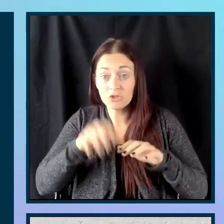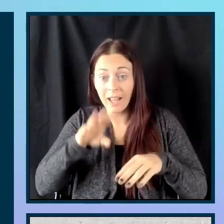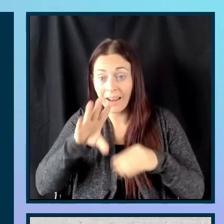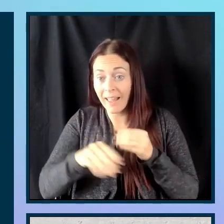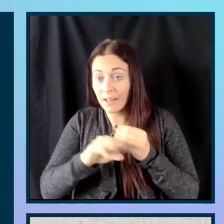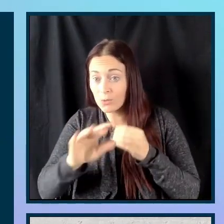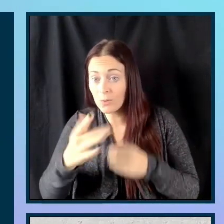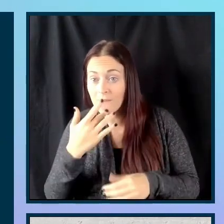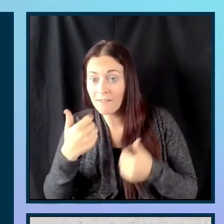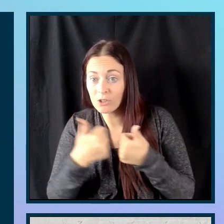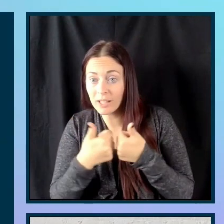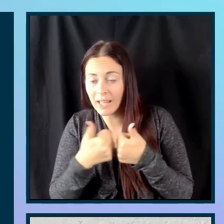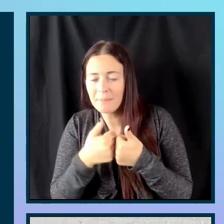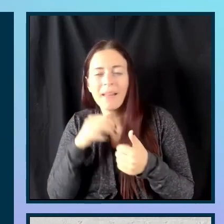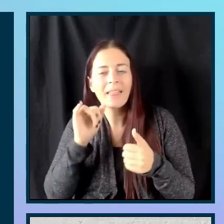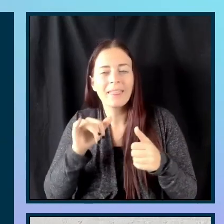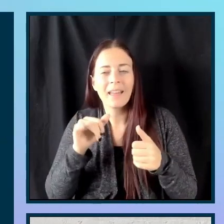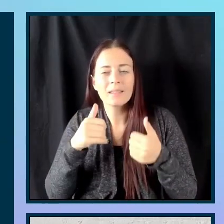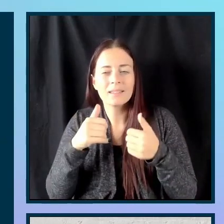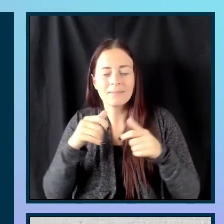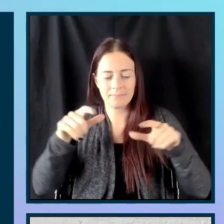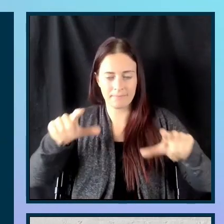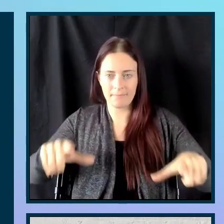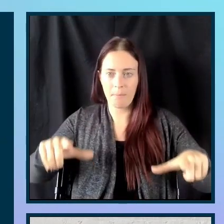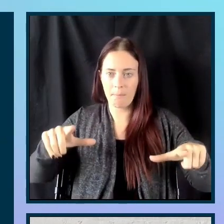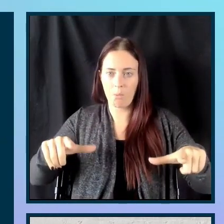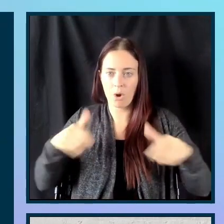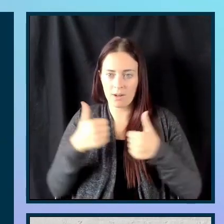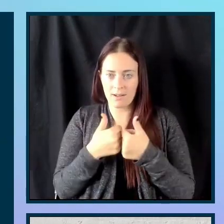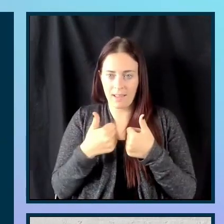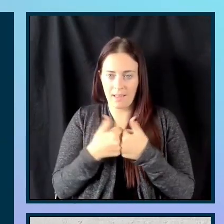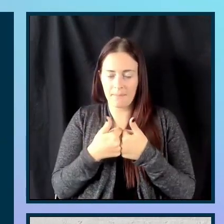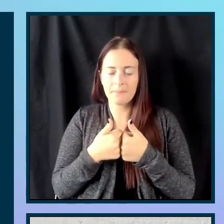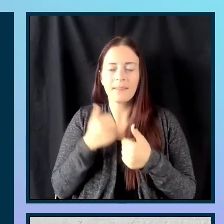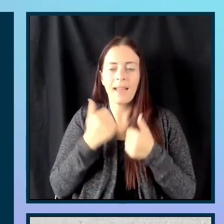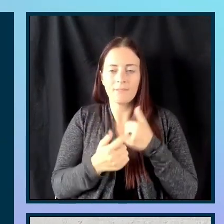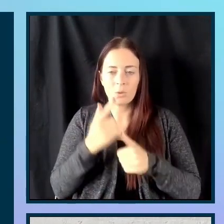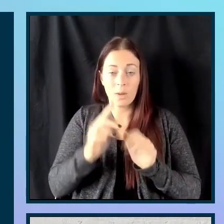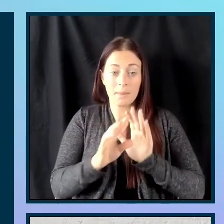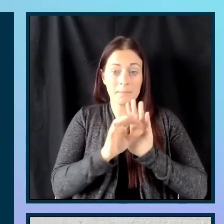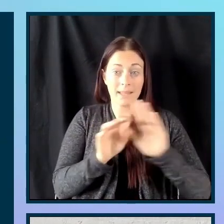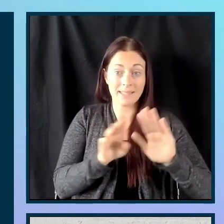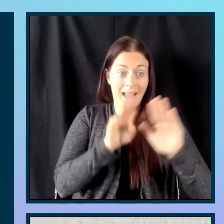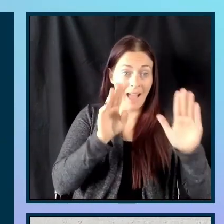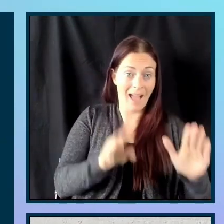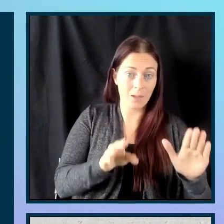it's a board game where everyone picks a house, a salary, and a job.